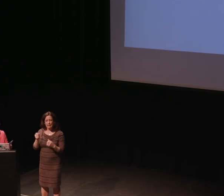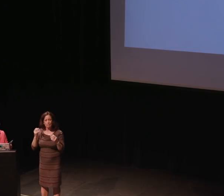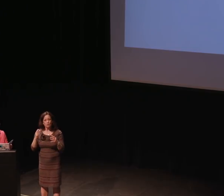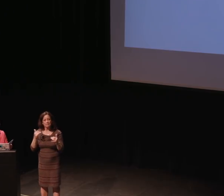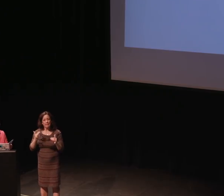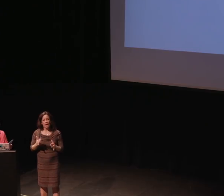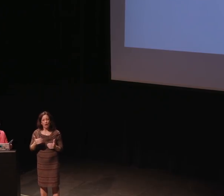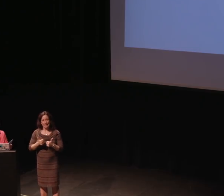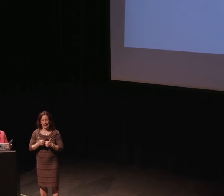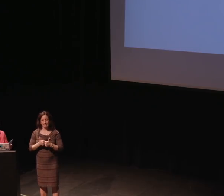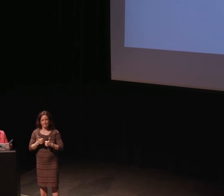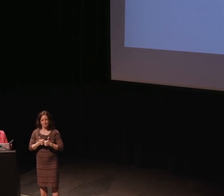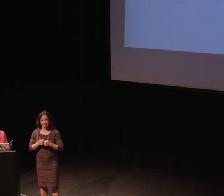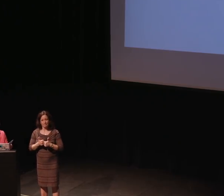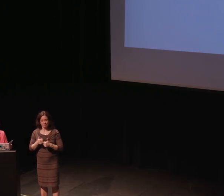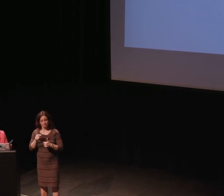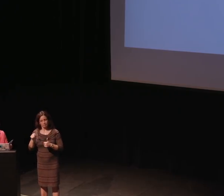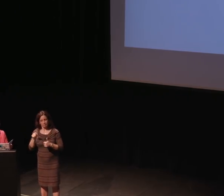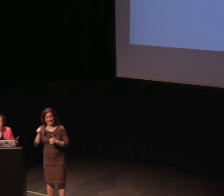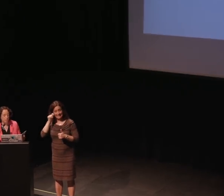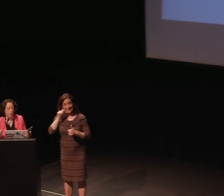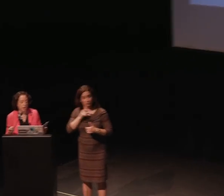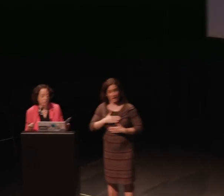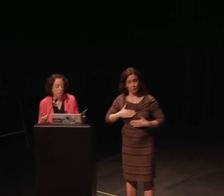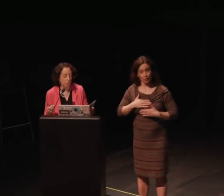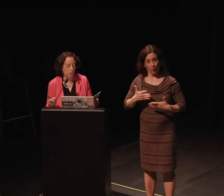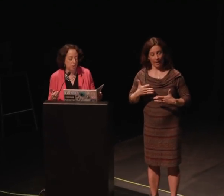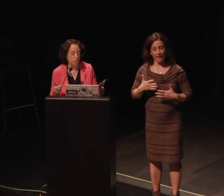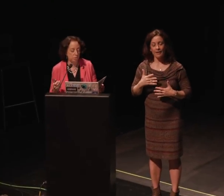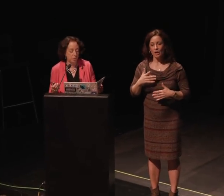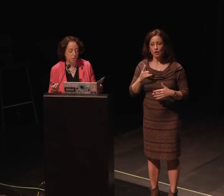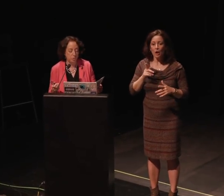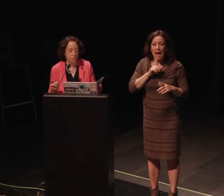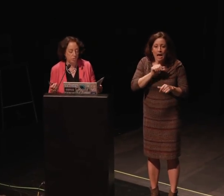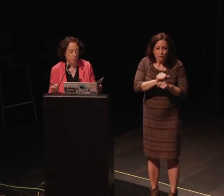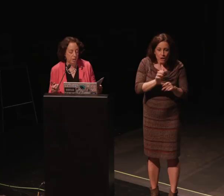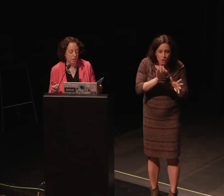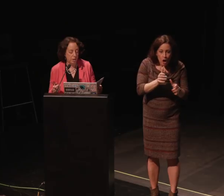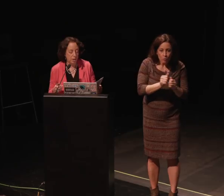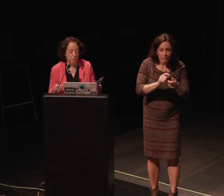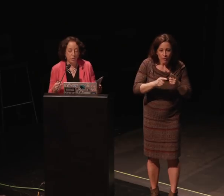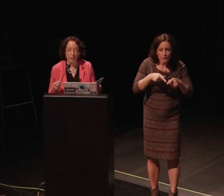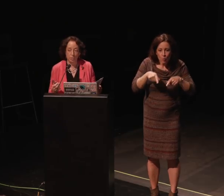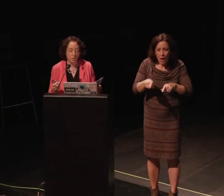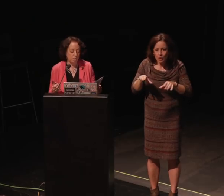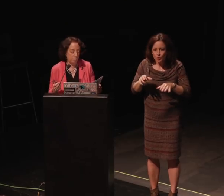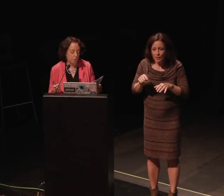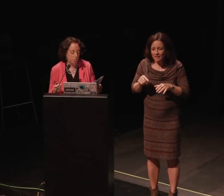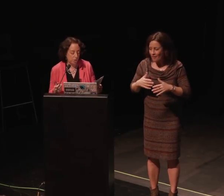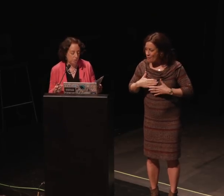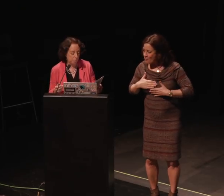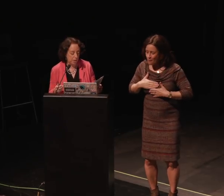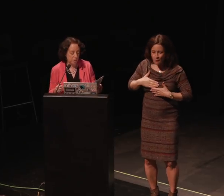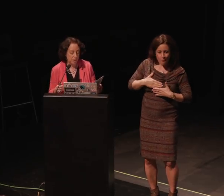The thing that teenagers really enjoy about it is that you're actually talking to your friends while you're doing it. So, that's one of the fun parts about it.